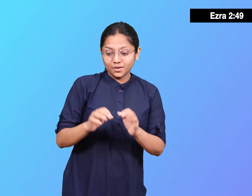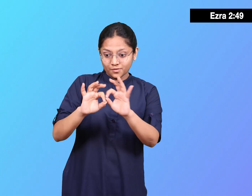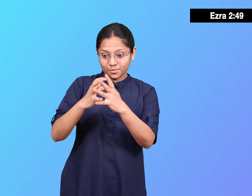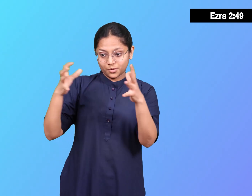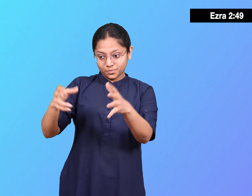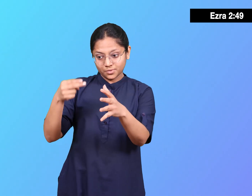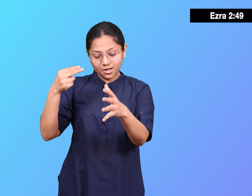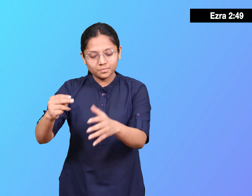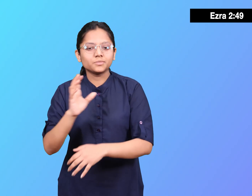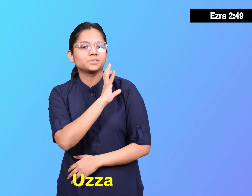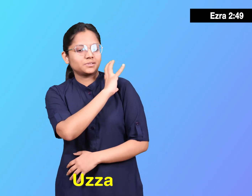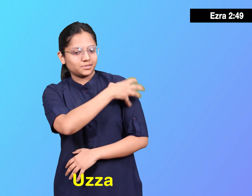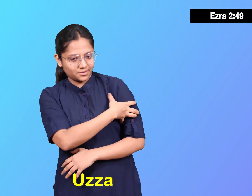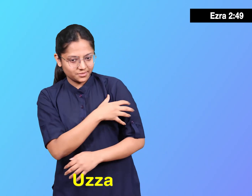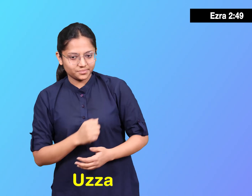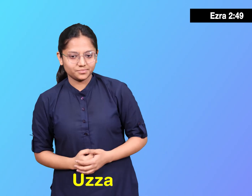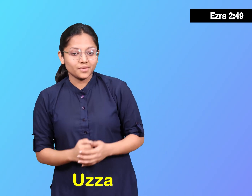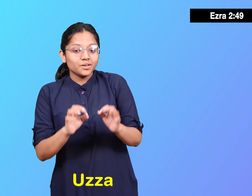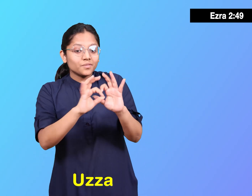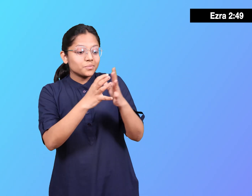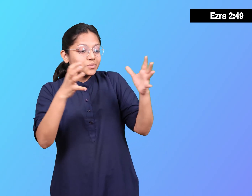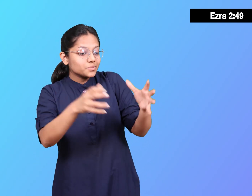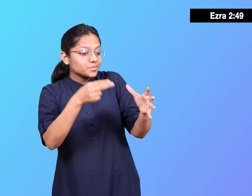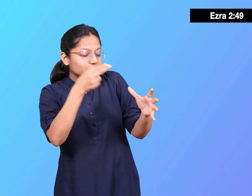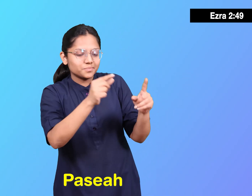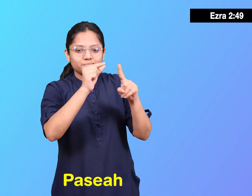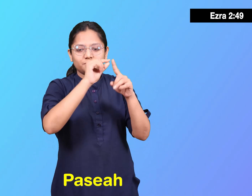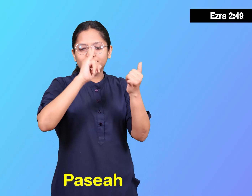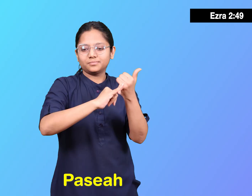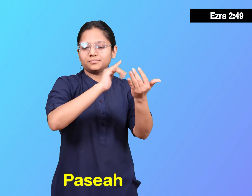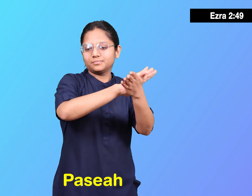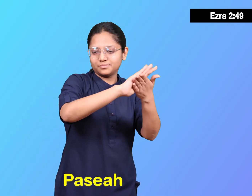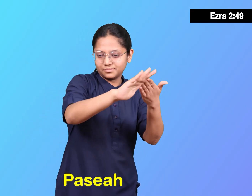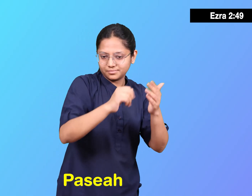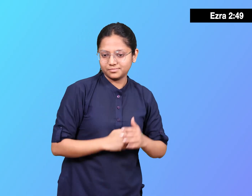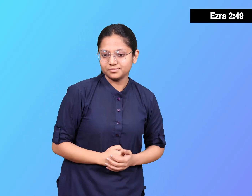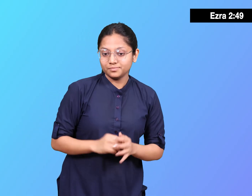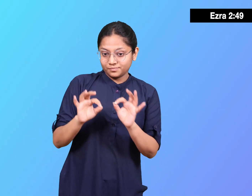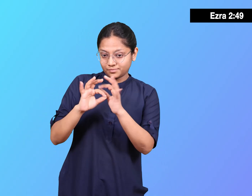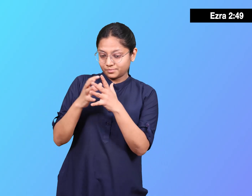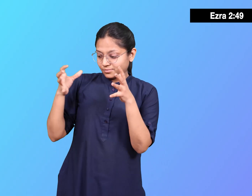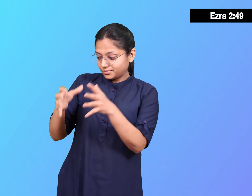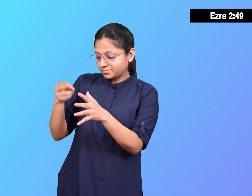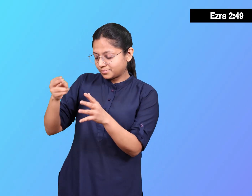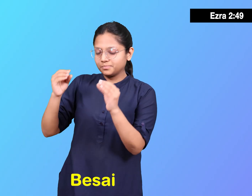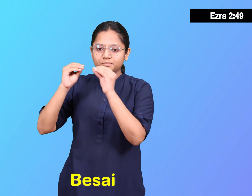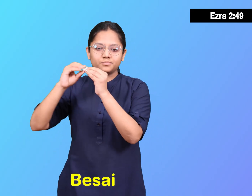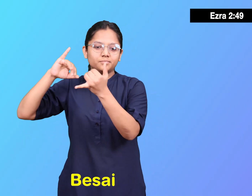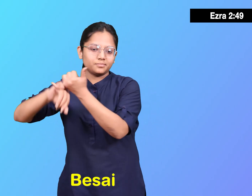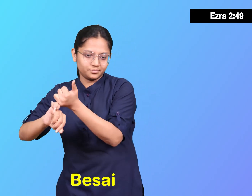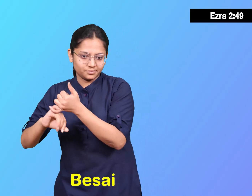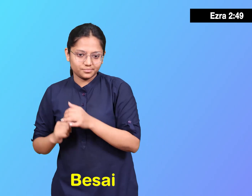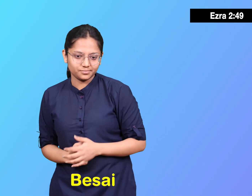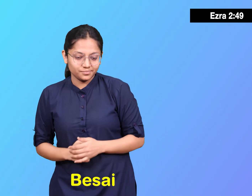Uzza, Paseah, Besai,